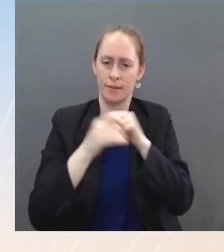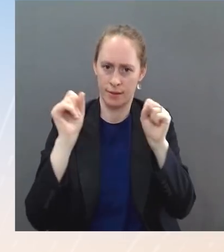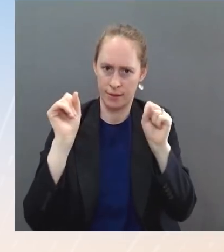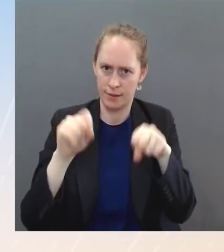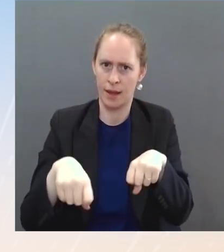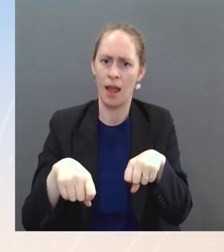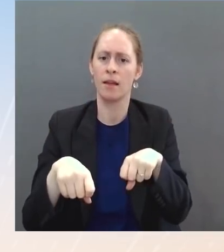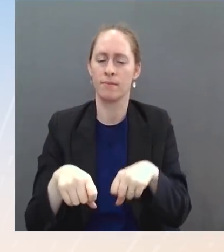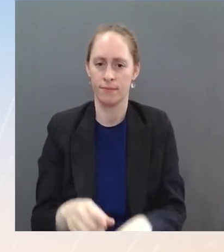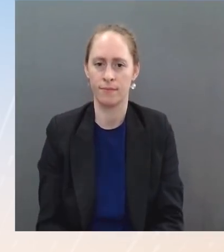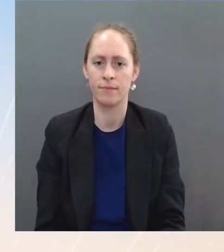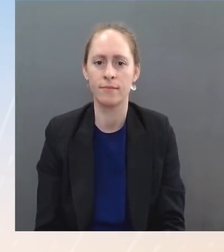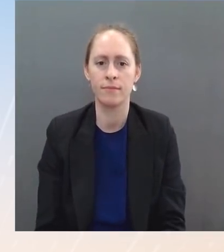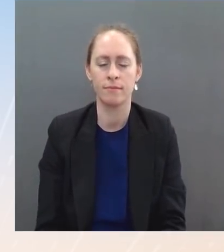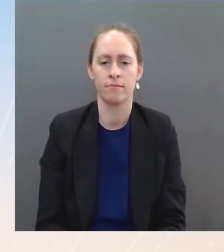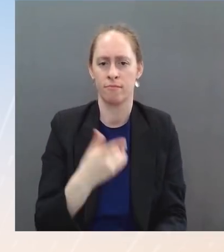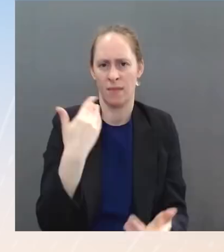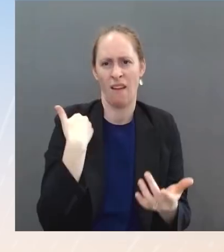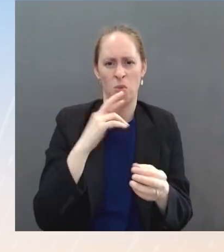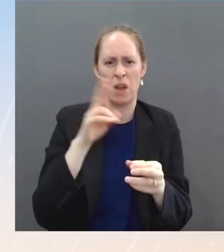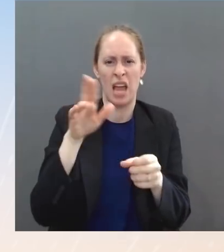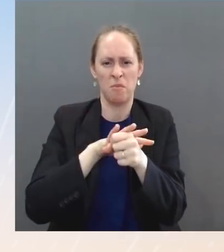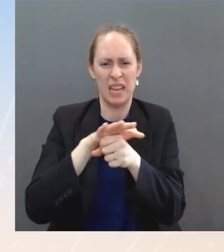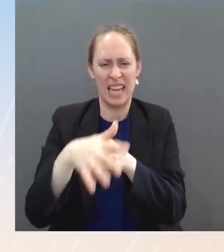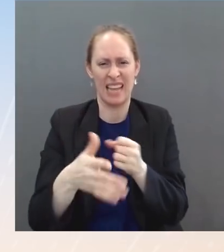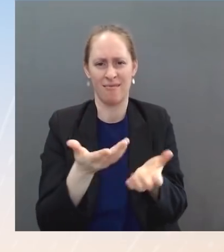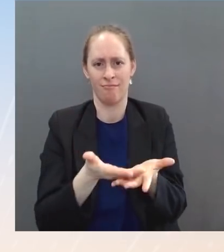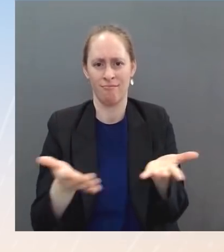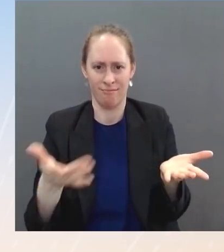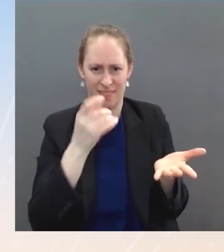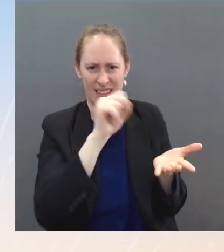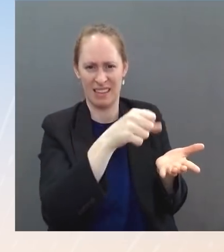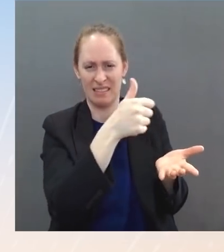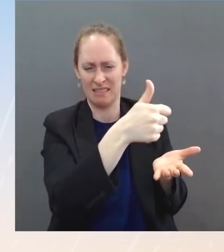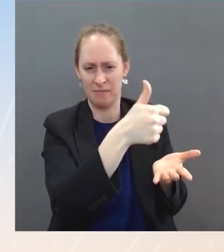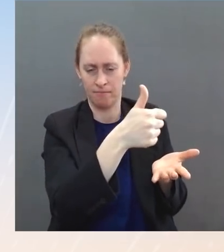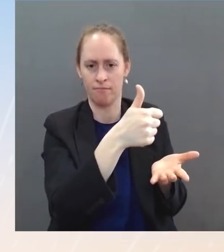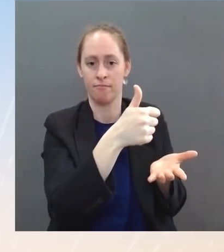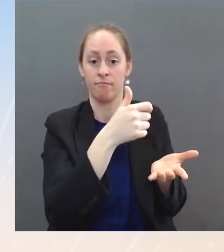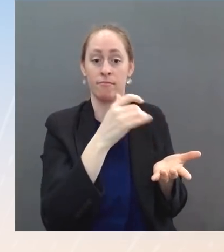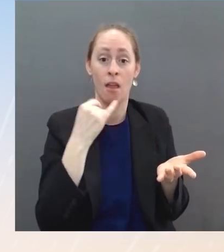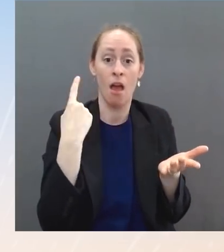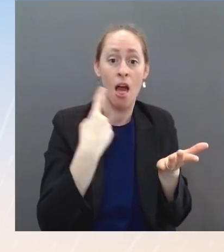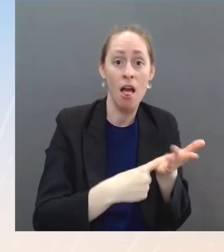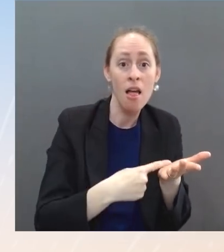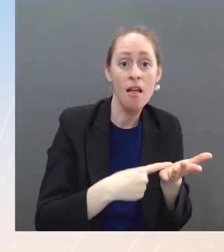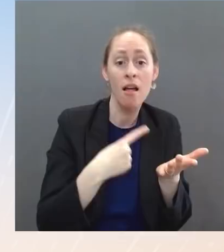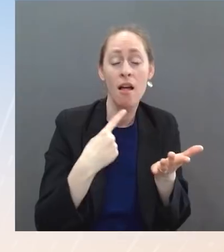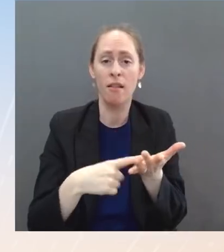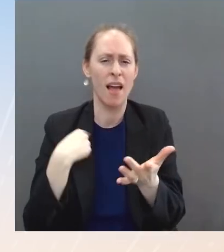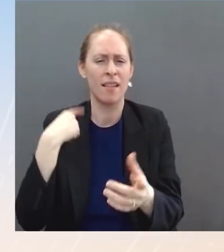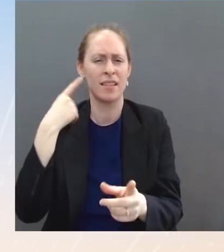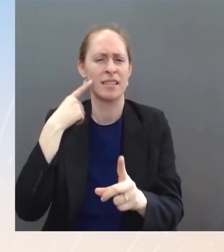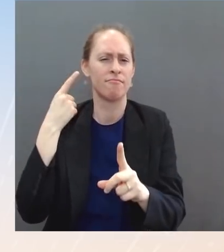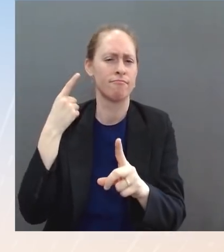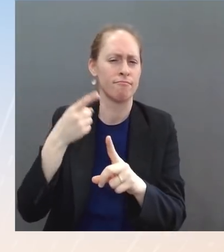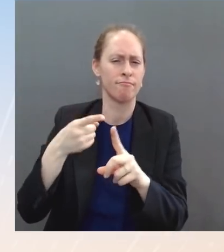I'm not going to get into the specifics of what those negotiations are because I believe it's very important that they have a protected space to be able to be carried out.